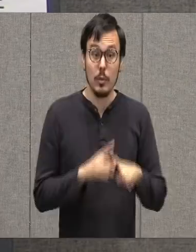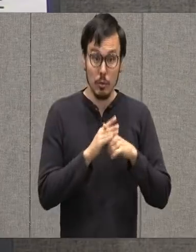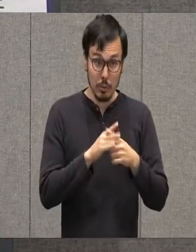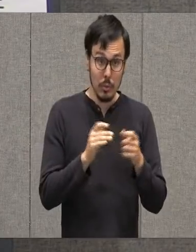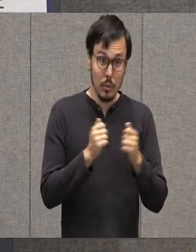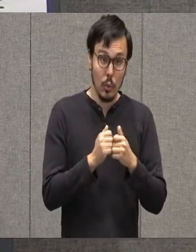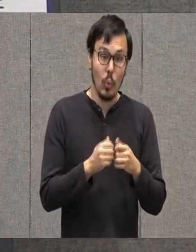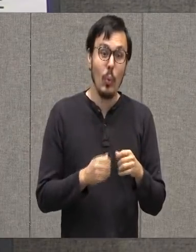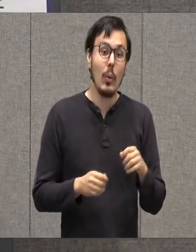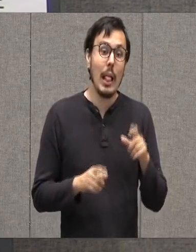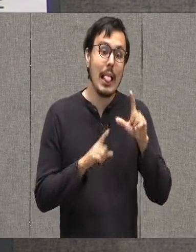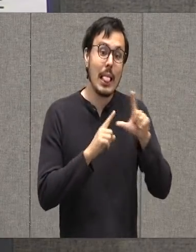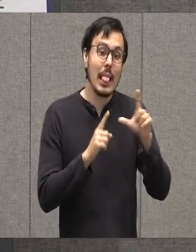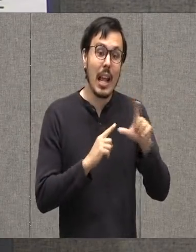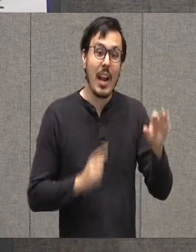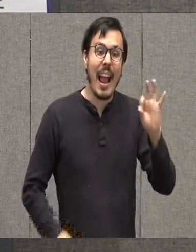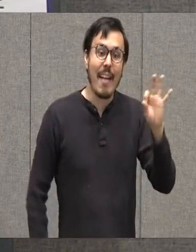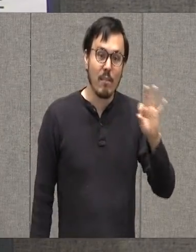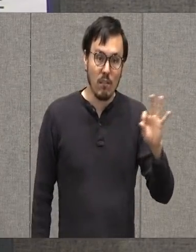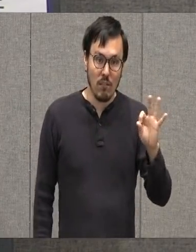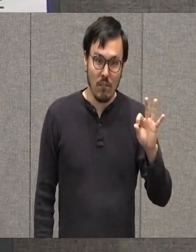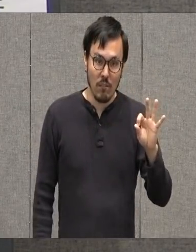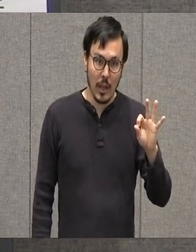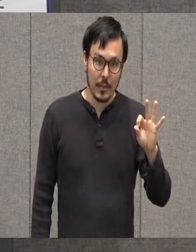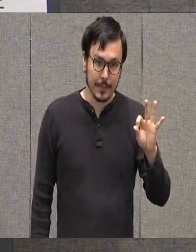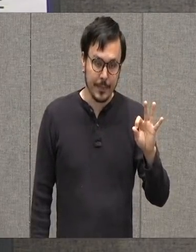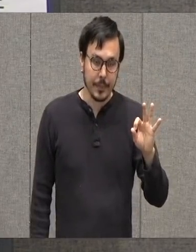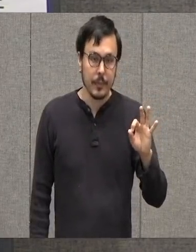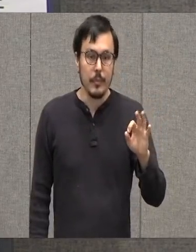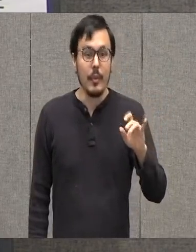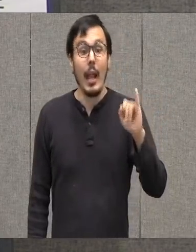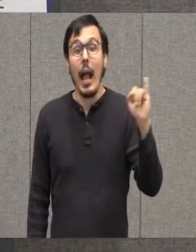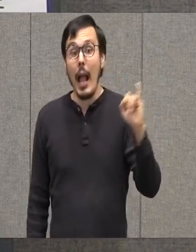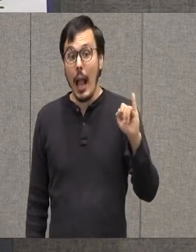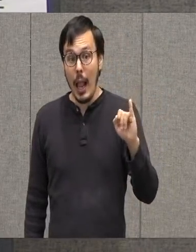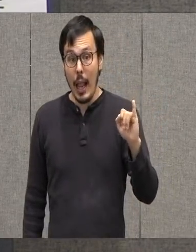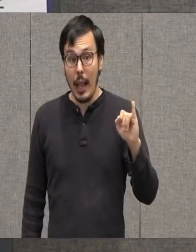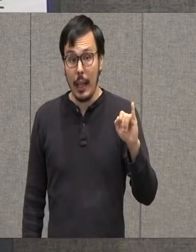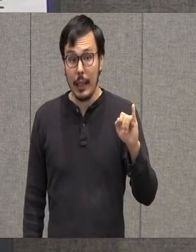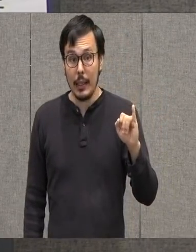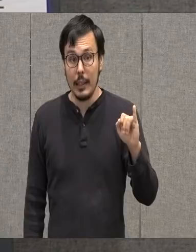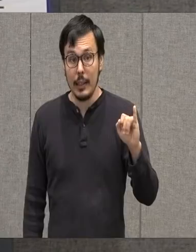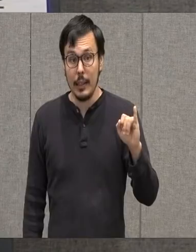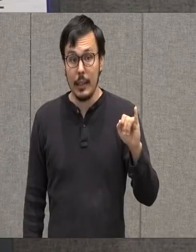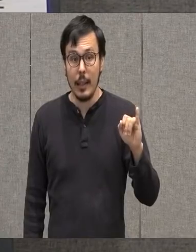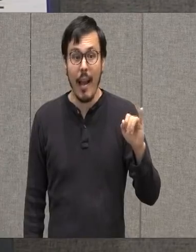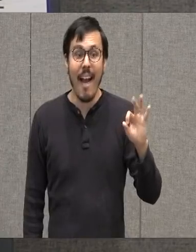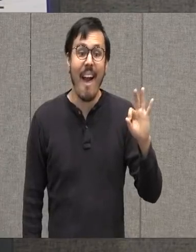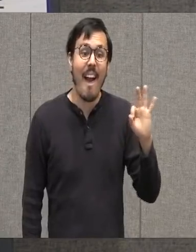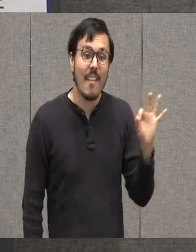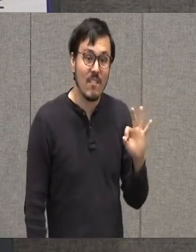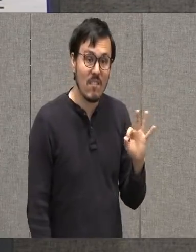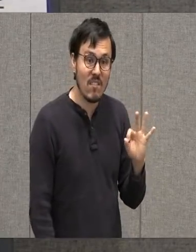I another F, and here's that teen number